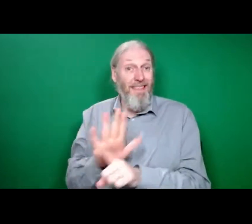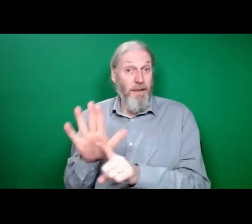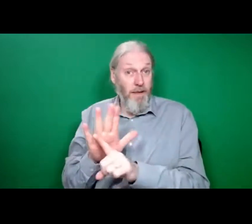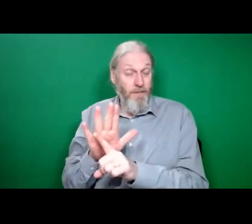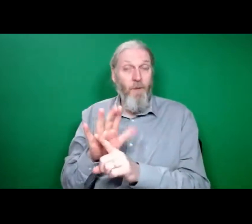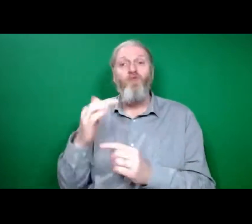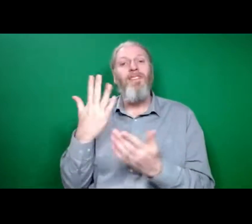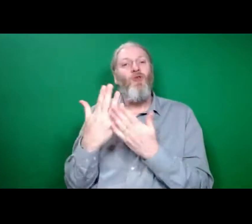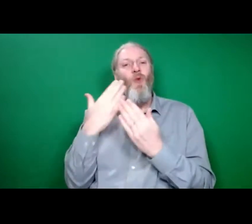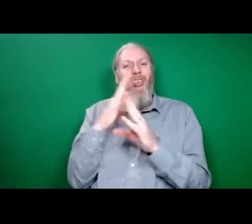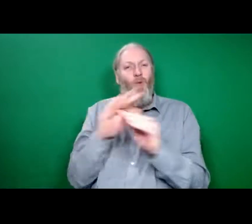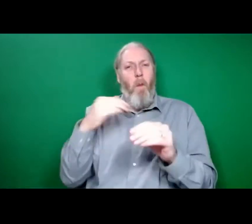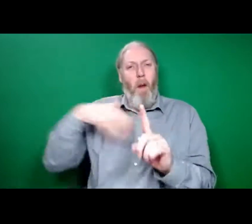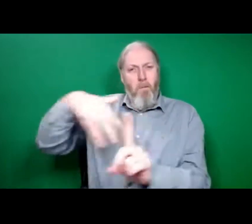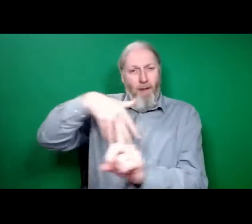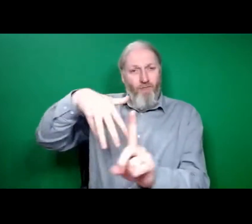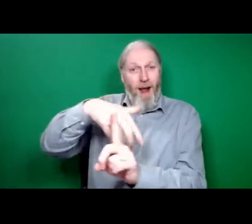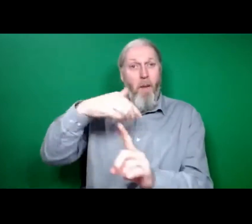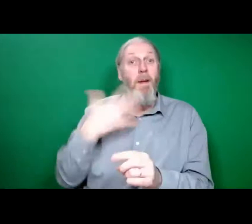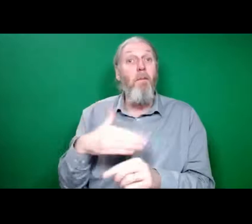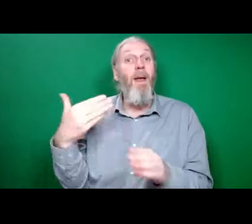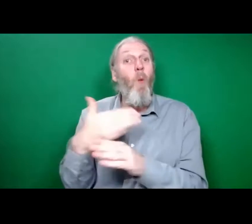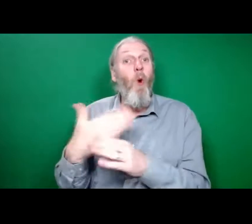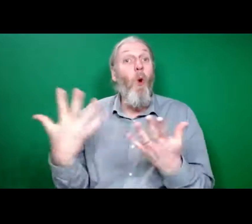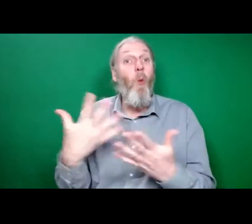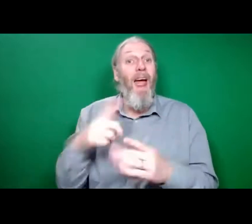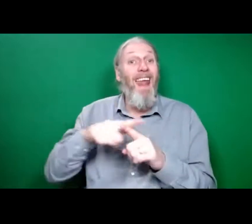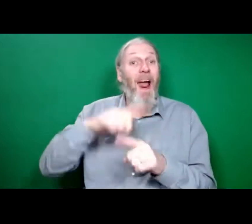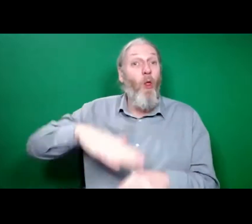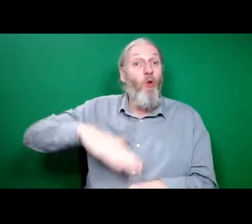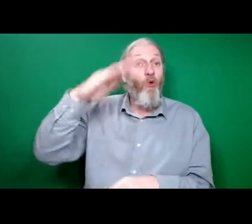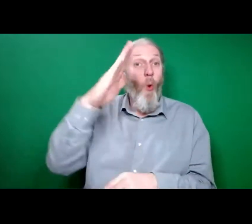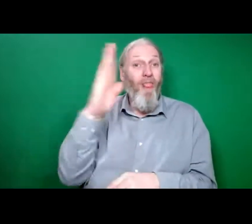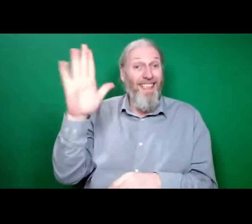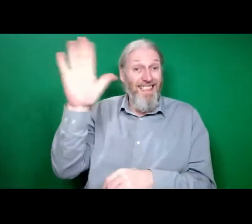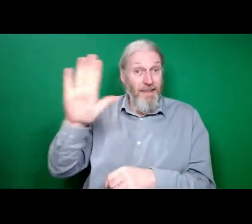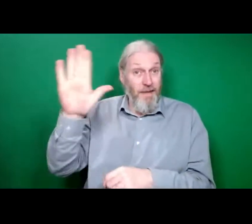Please pin them on to your screen and then you can ensure they are there all of the time.